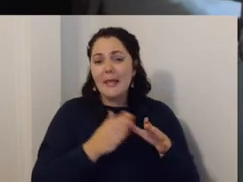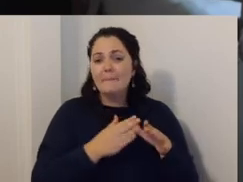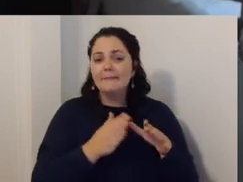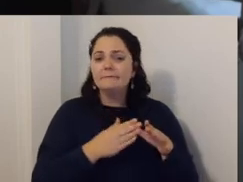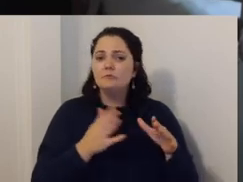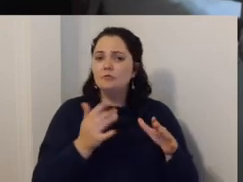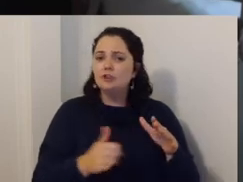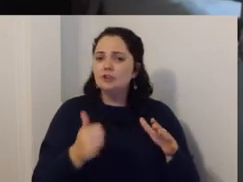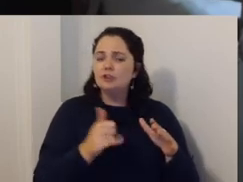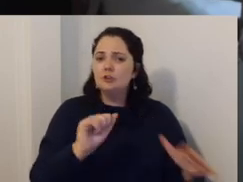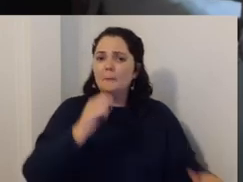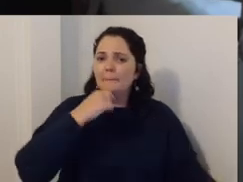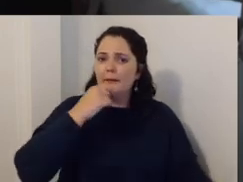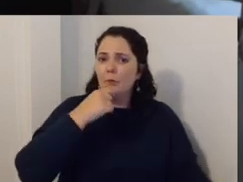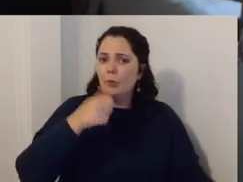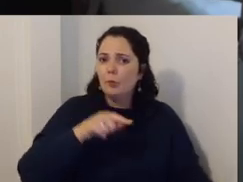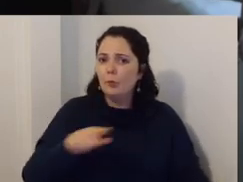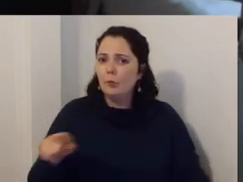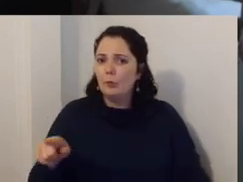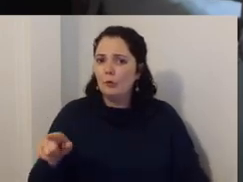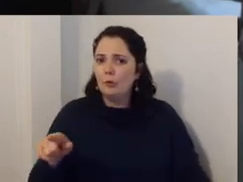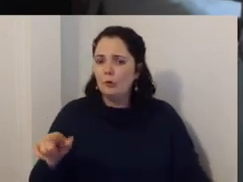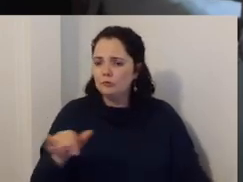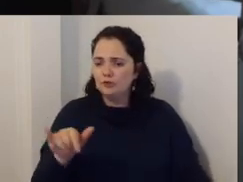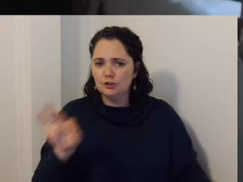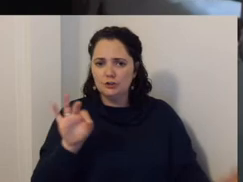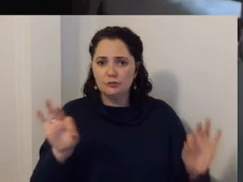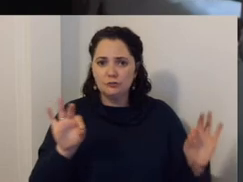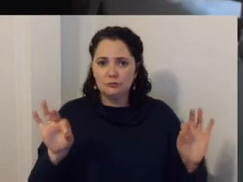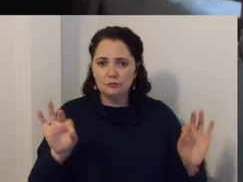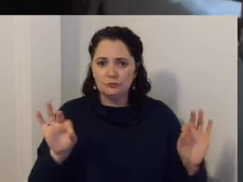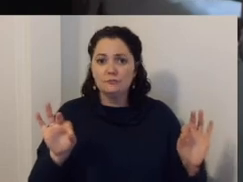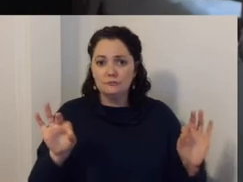and the amount of strength you're using when you do your initial contour and the more that you do